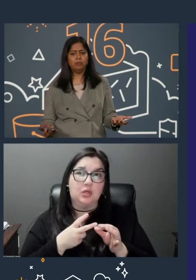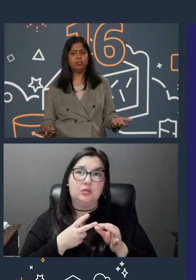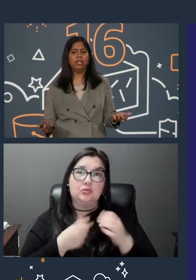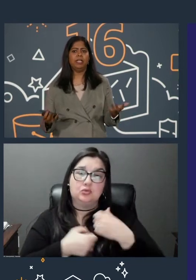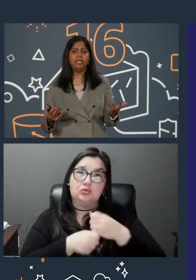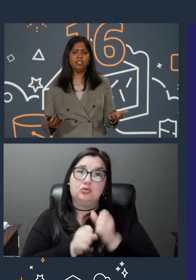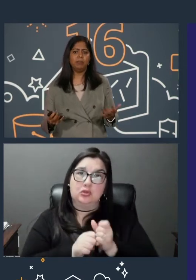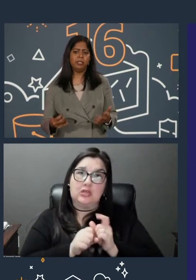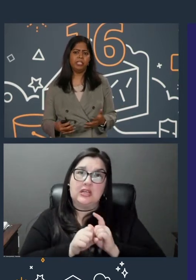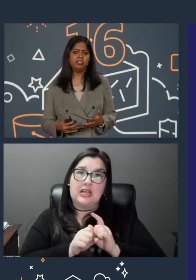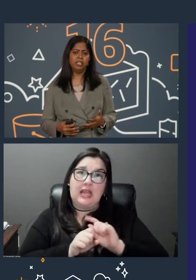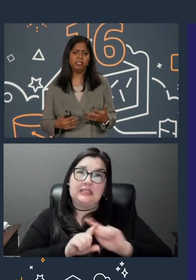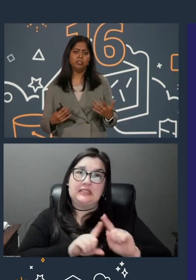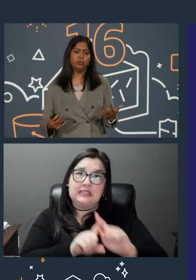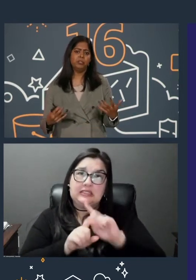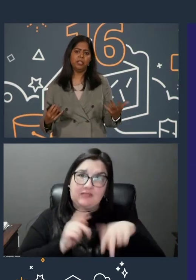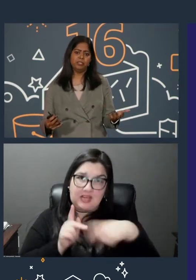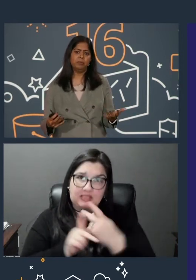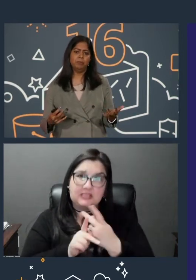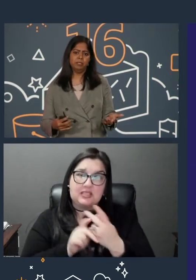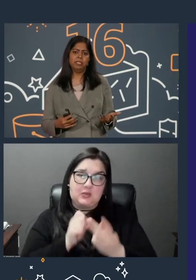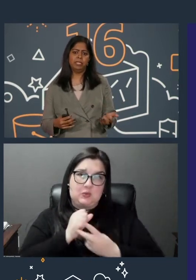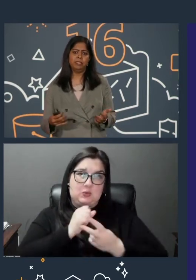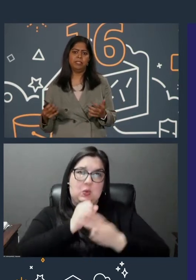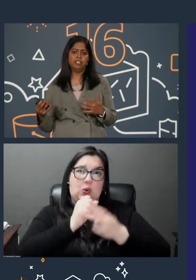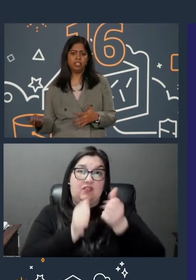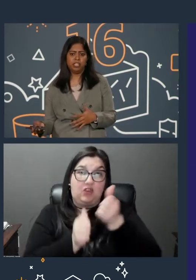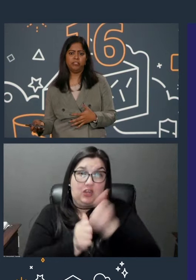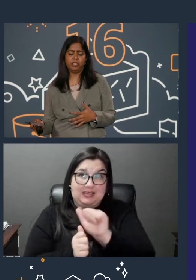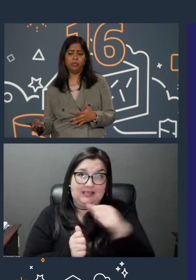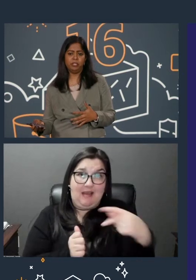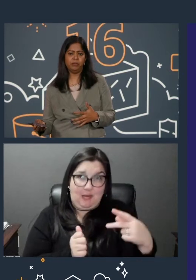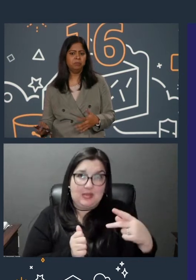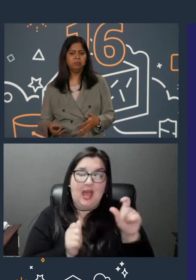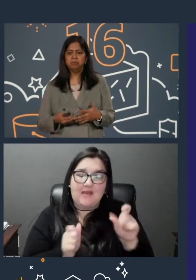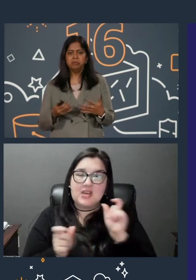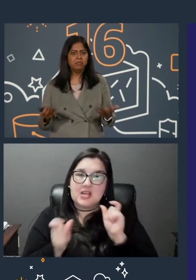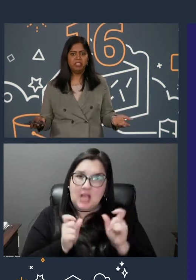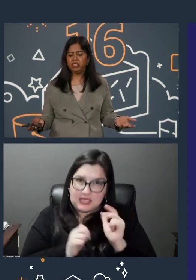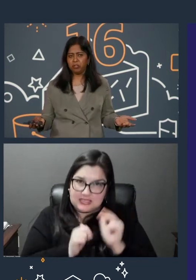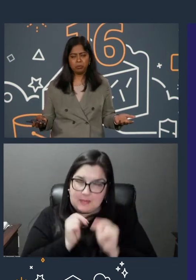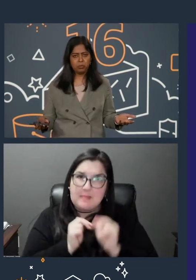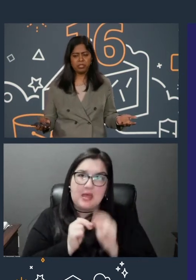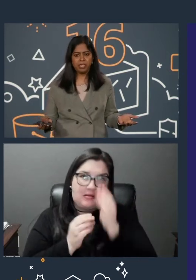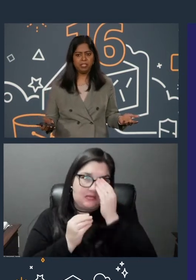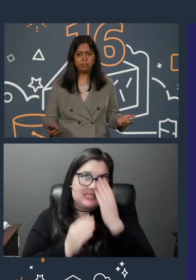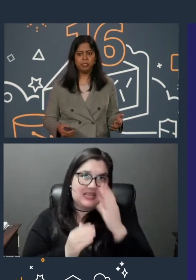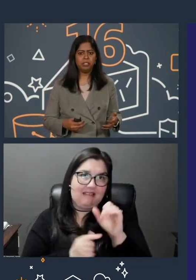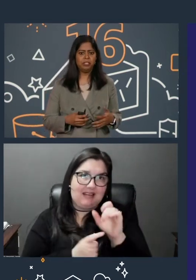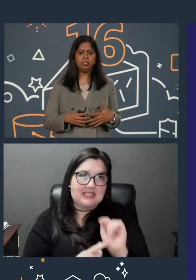so that each application has its own custom built data set that's tailored around it. Neither option was ideal because,